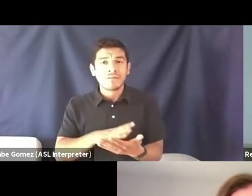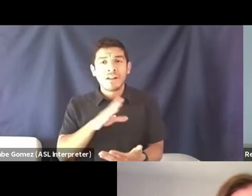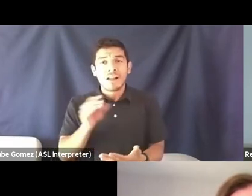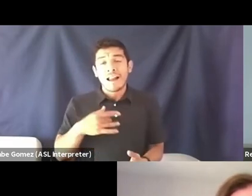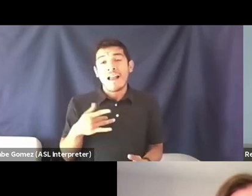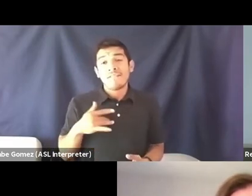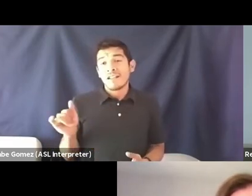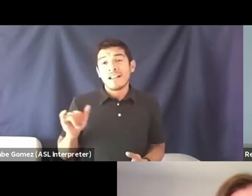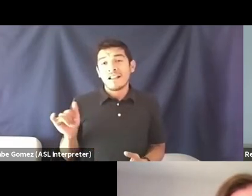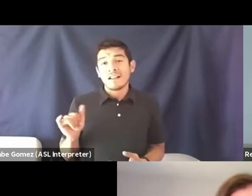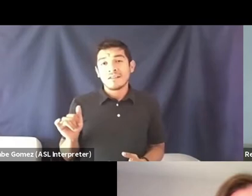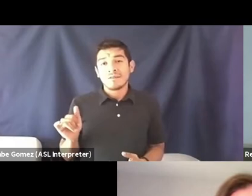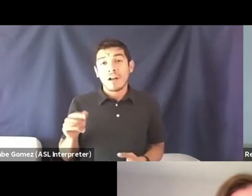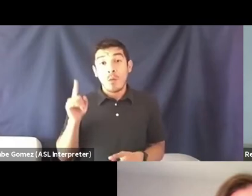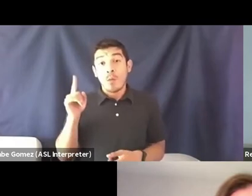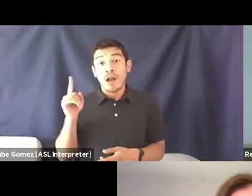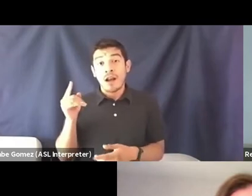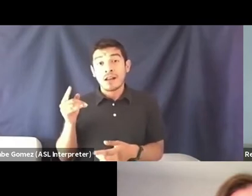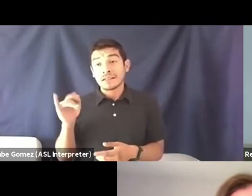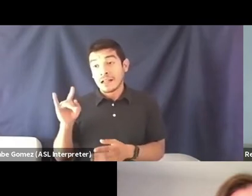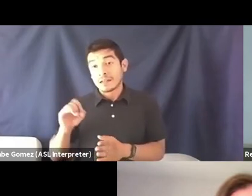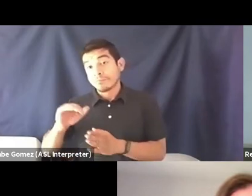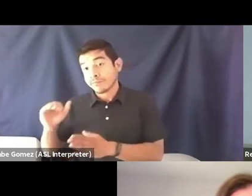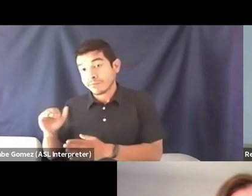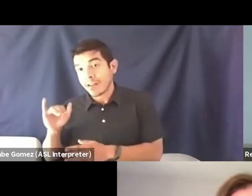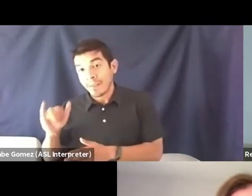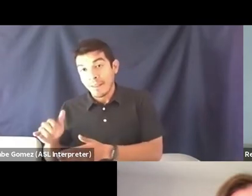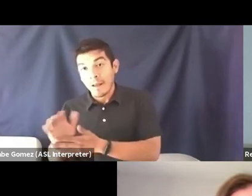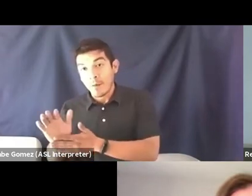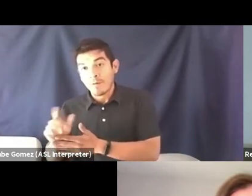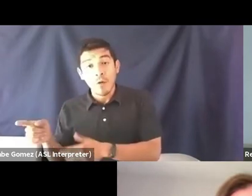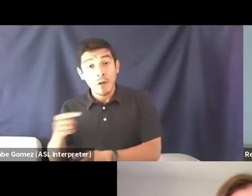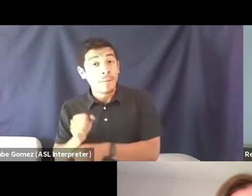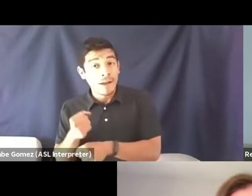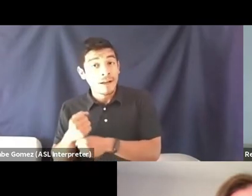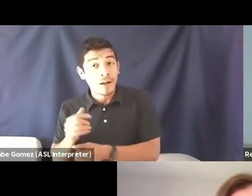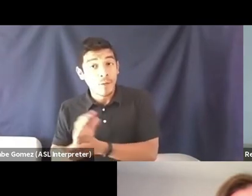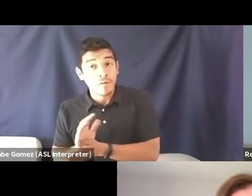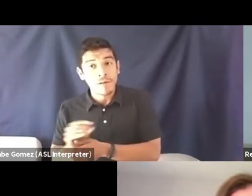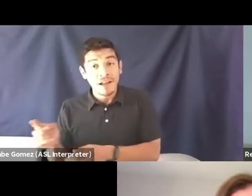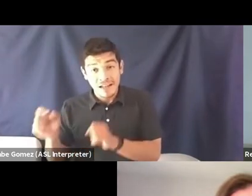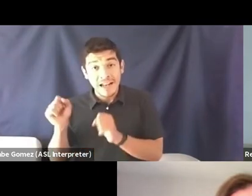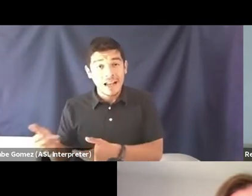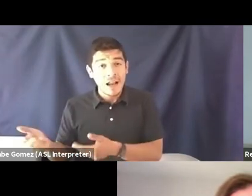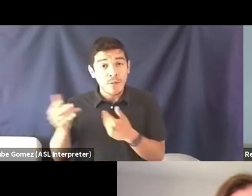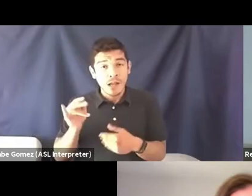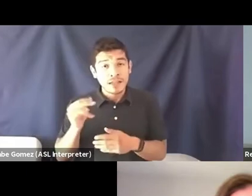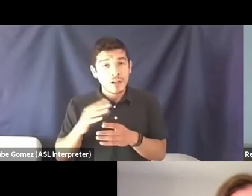on the one hand like the film, right now we made a film and it can bring Yingying story and her family story